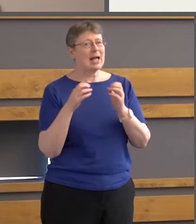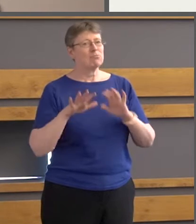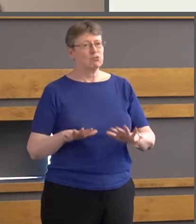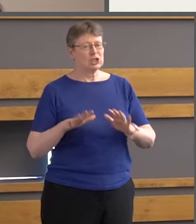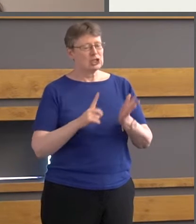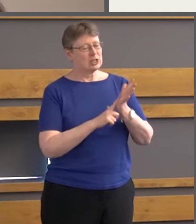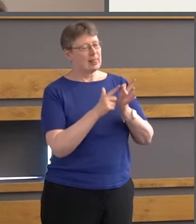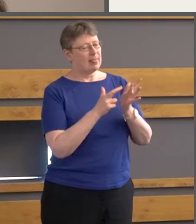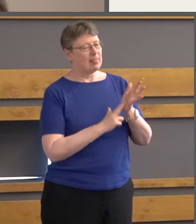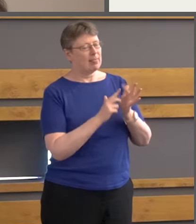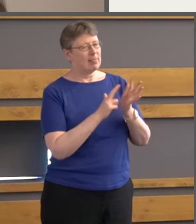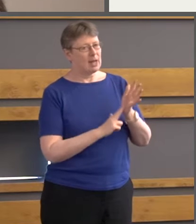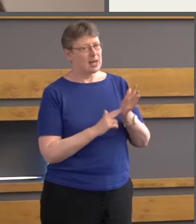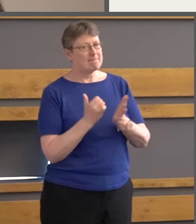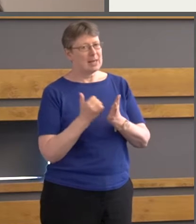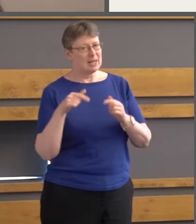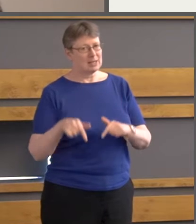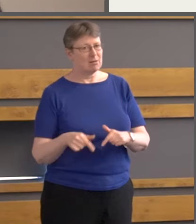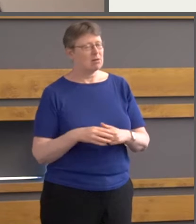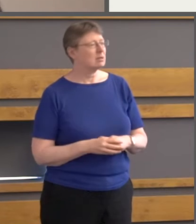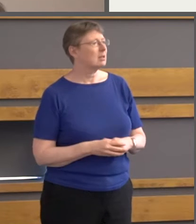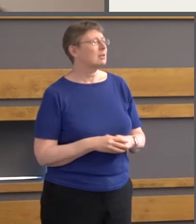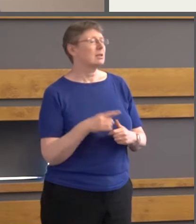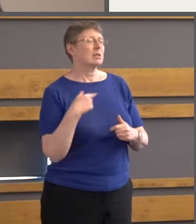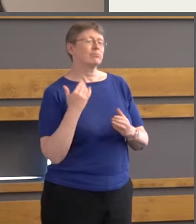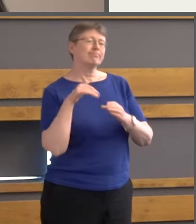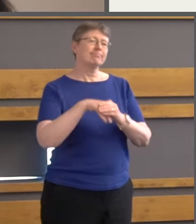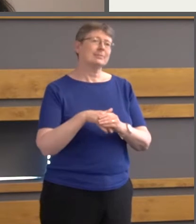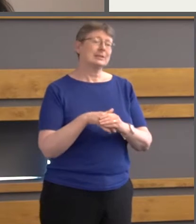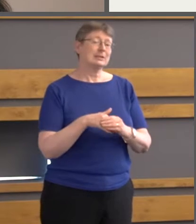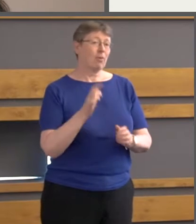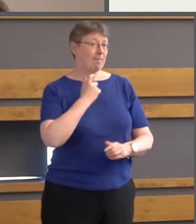The research underpinning my involvement here today has personal origins for me.